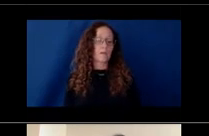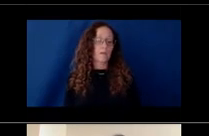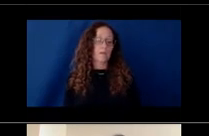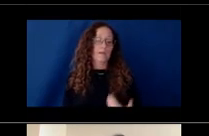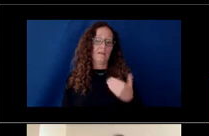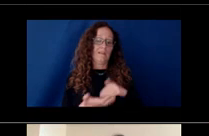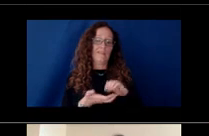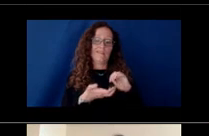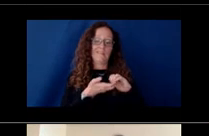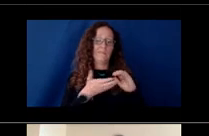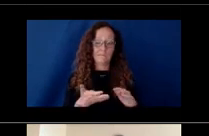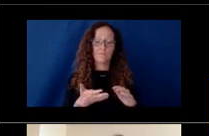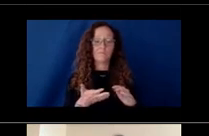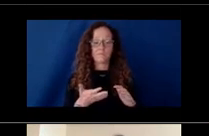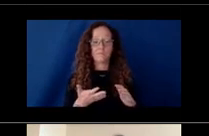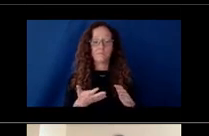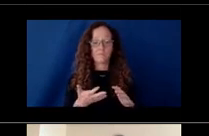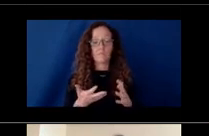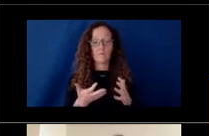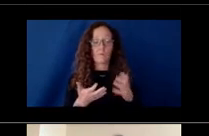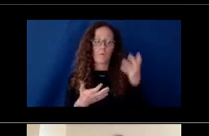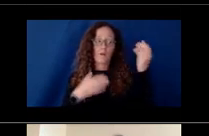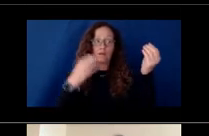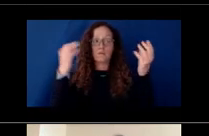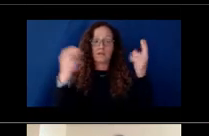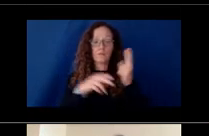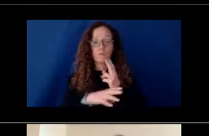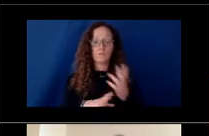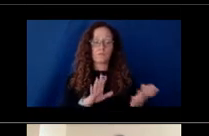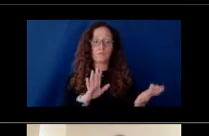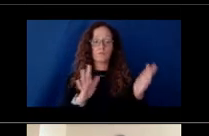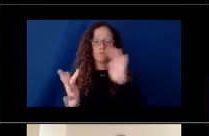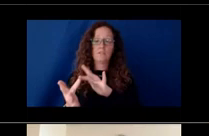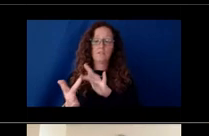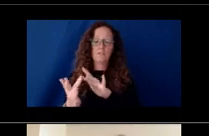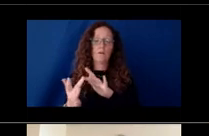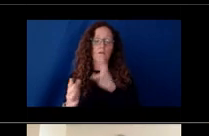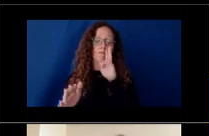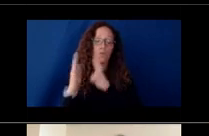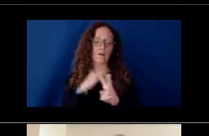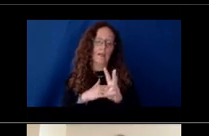that we would want external users to be reaching out to their forecast offices,